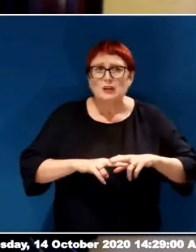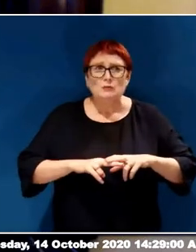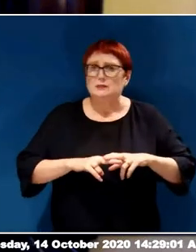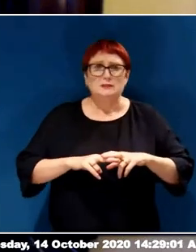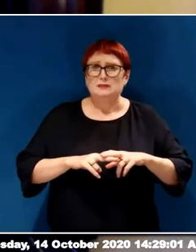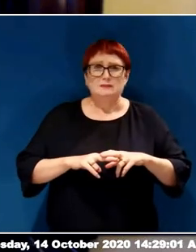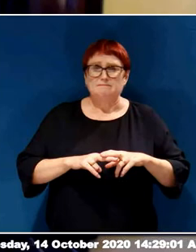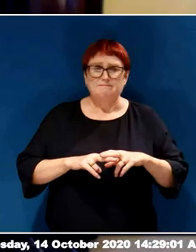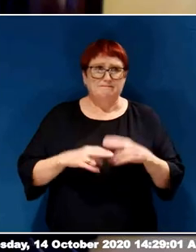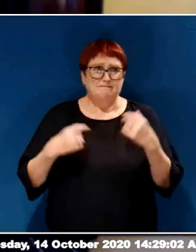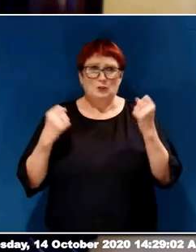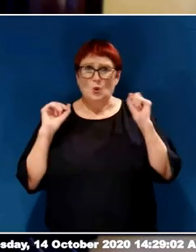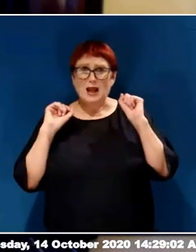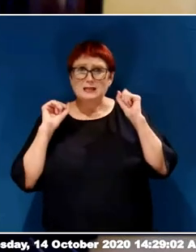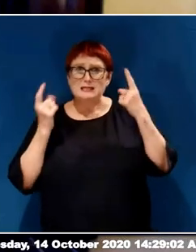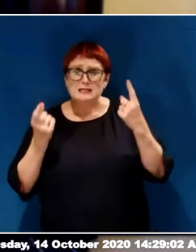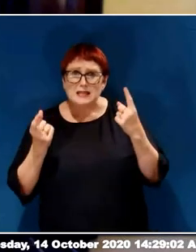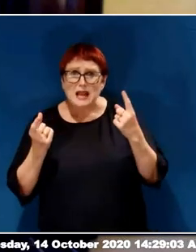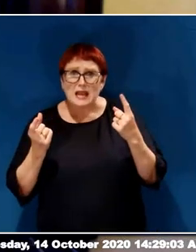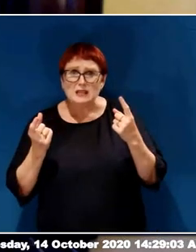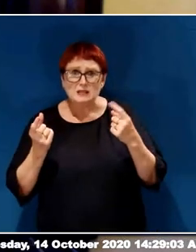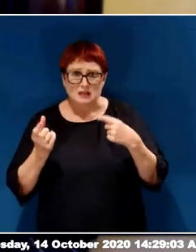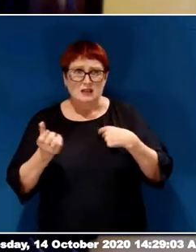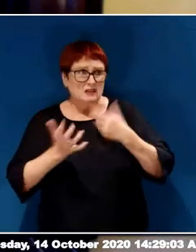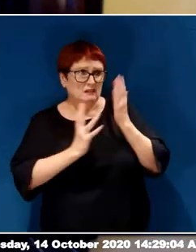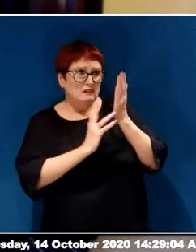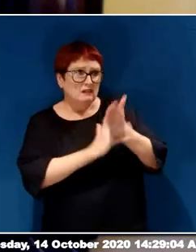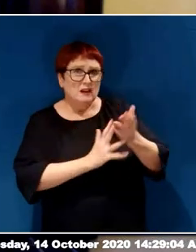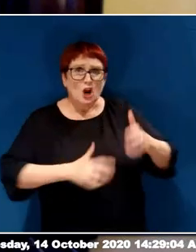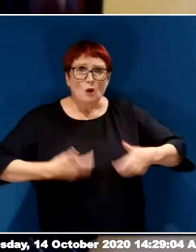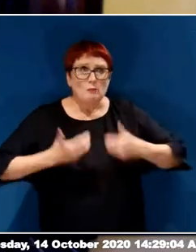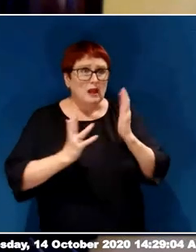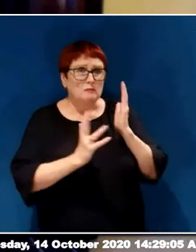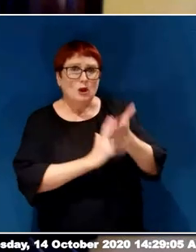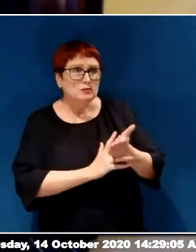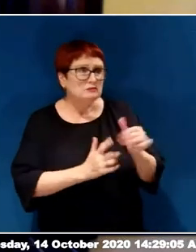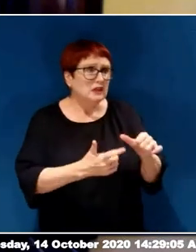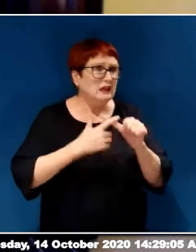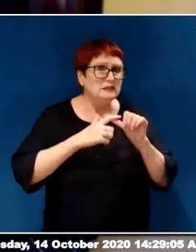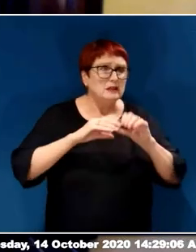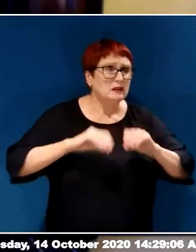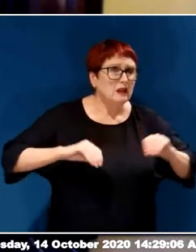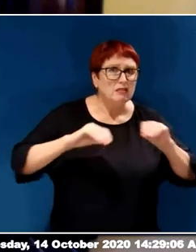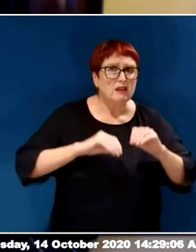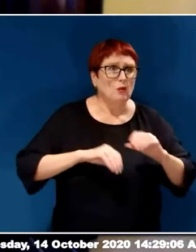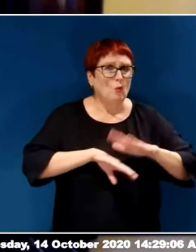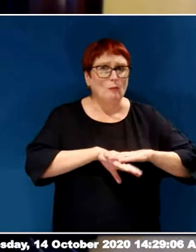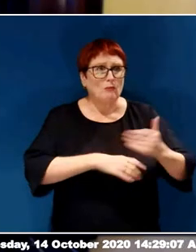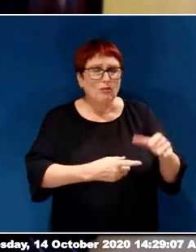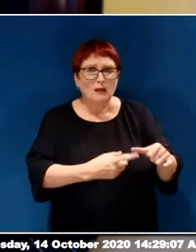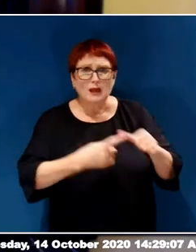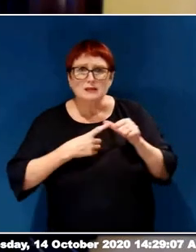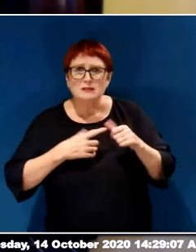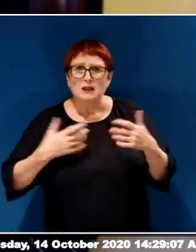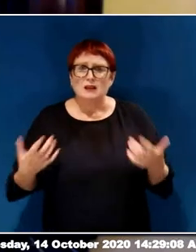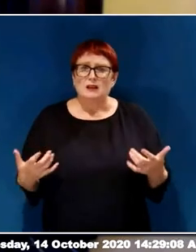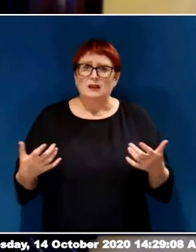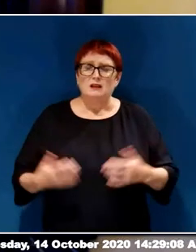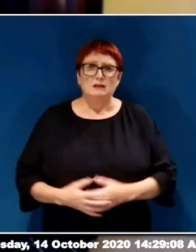I would receive these kinds of requests for assistance from parents often and,